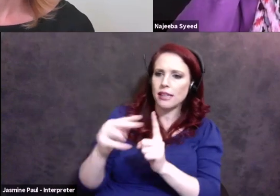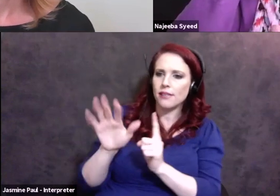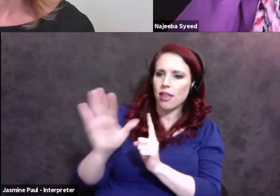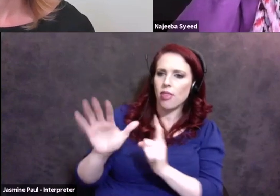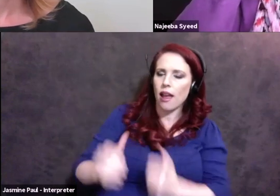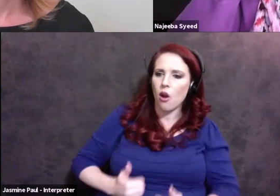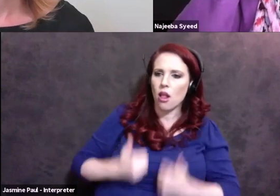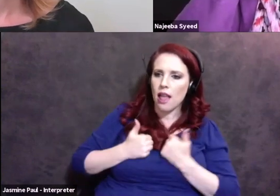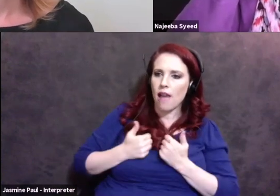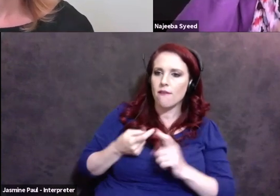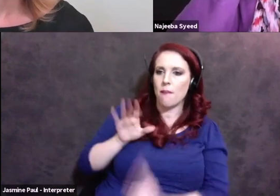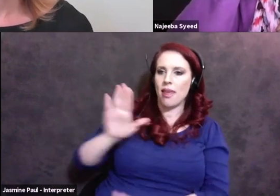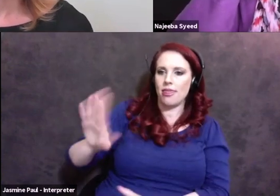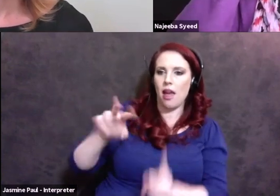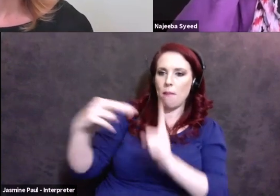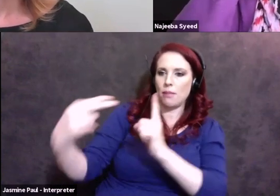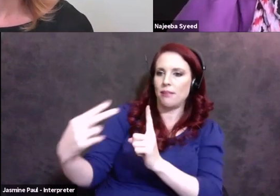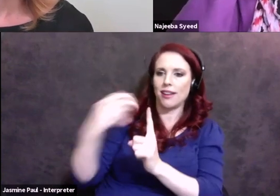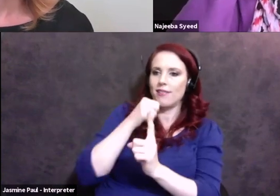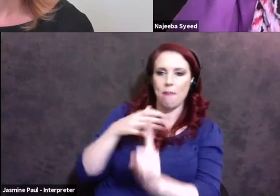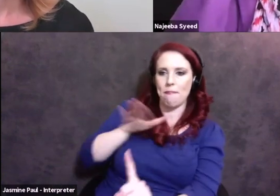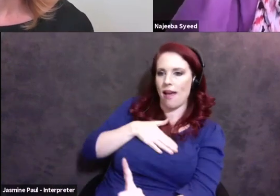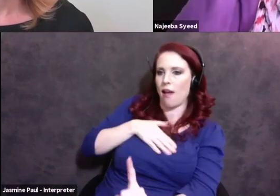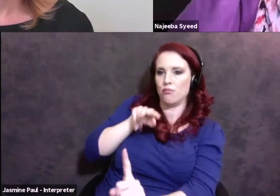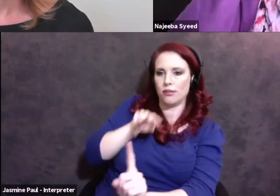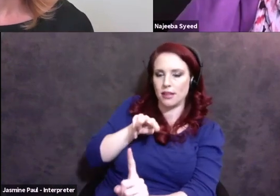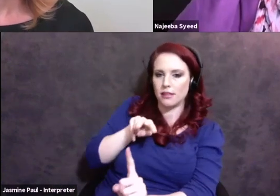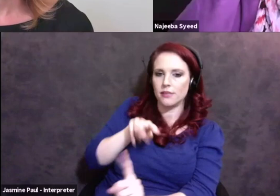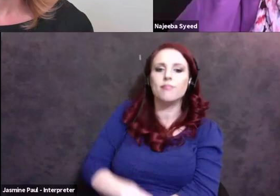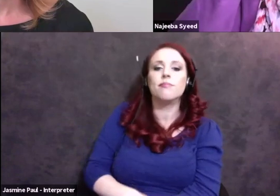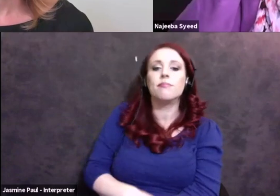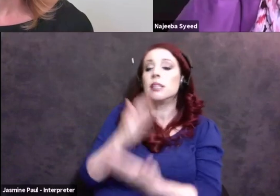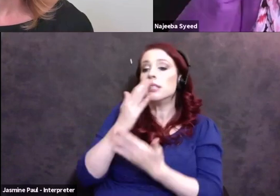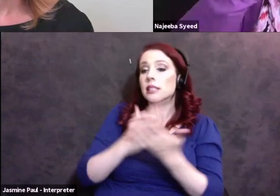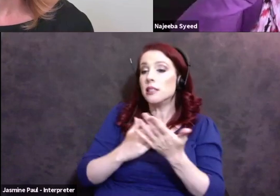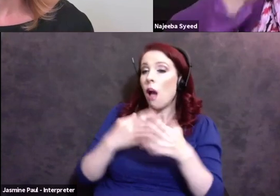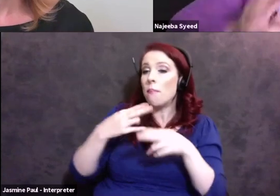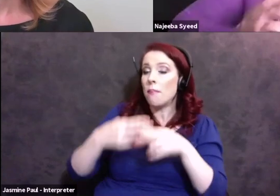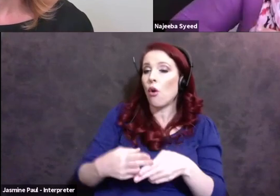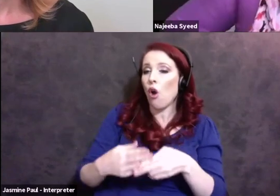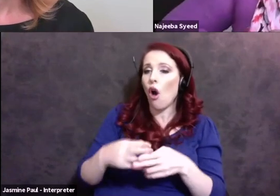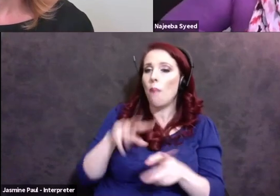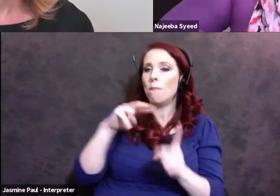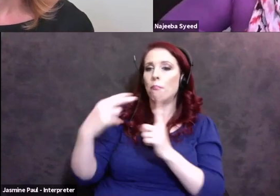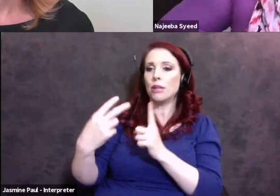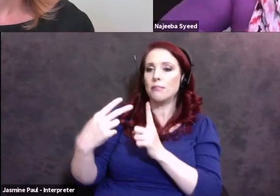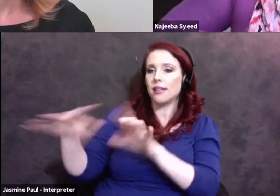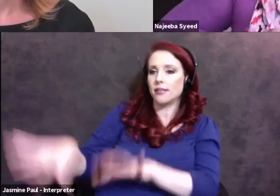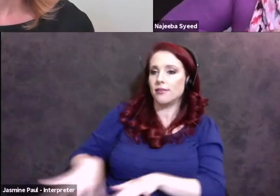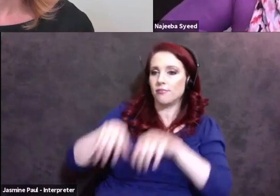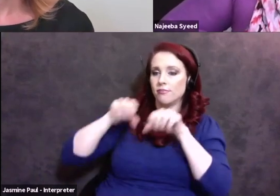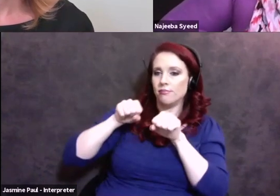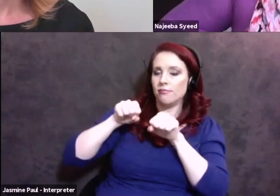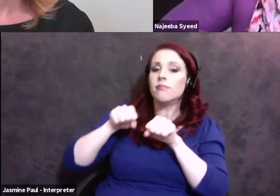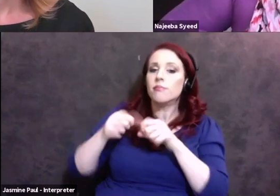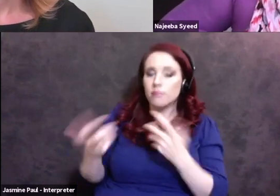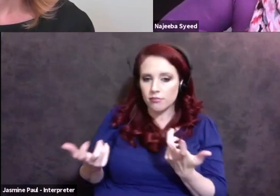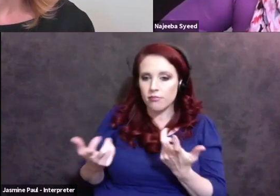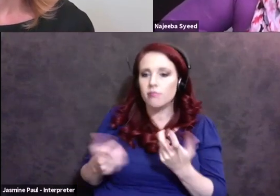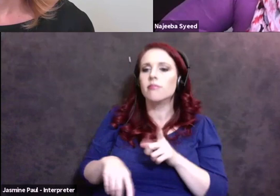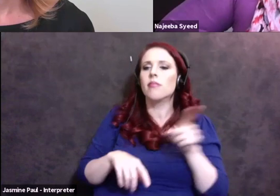viewpoint and some of us call this perspective taking and Carol does a lot of work in this